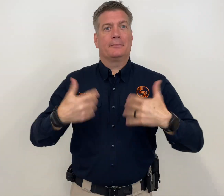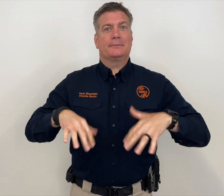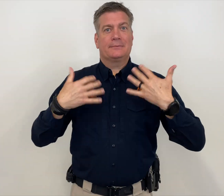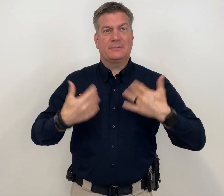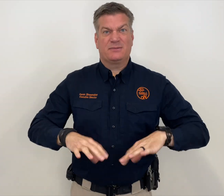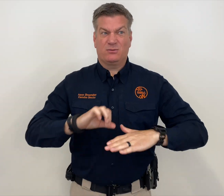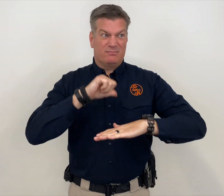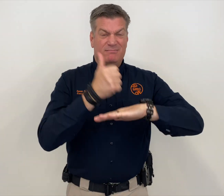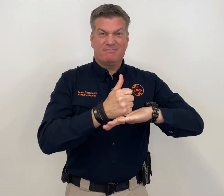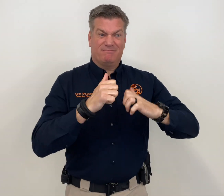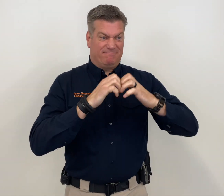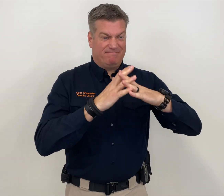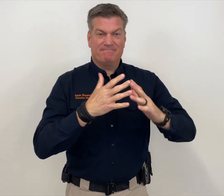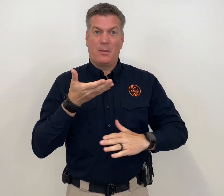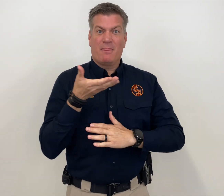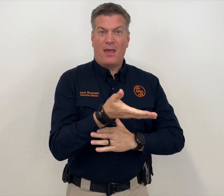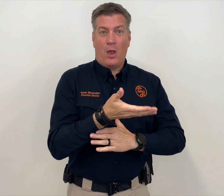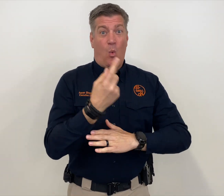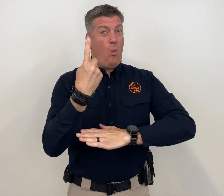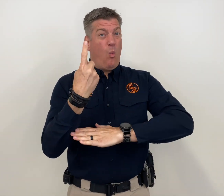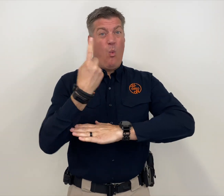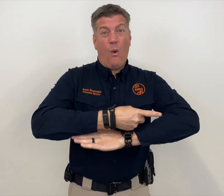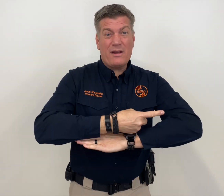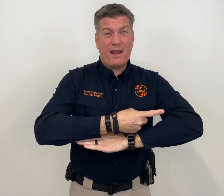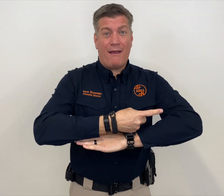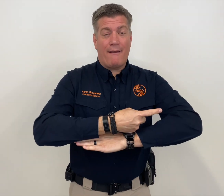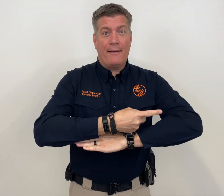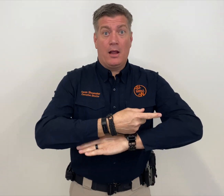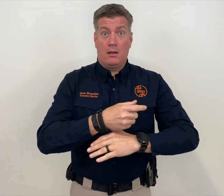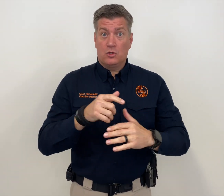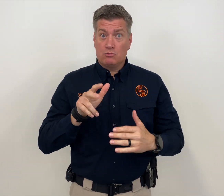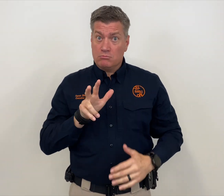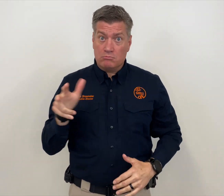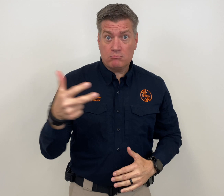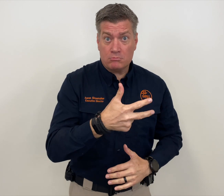this testing site is set up for one day only